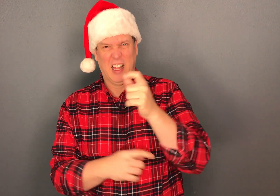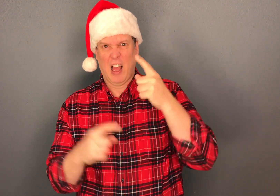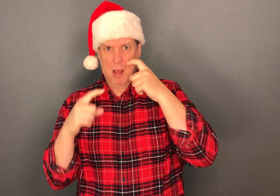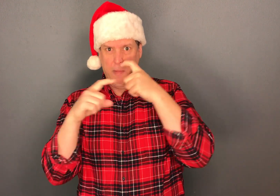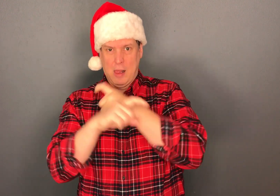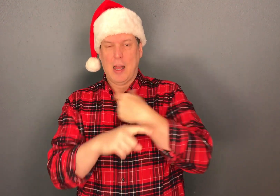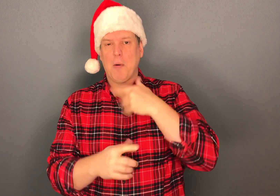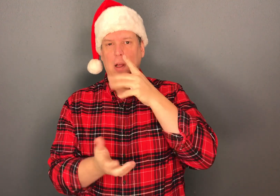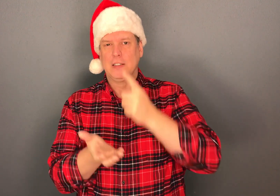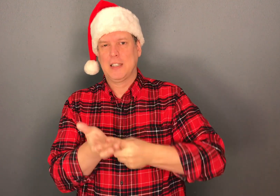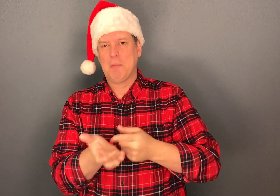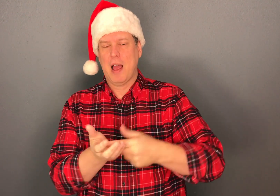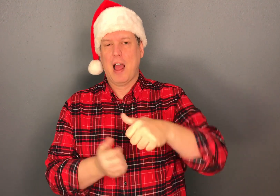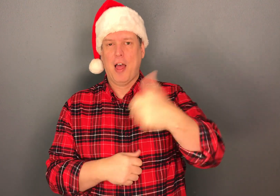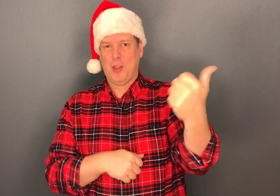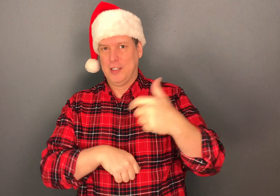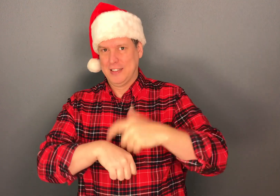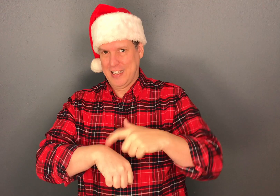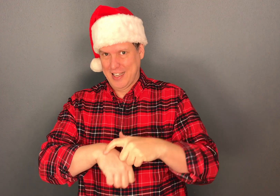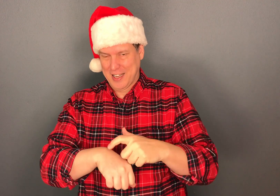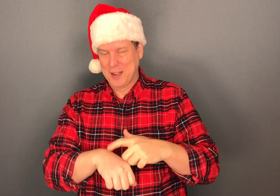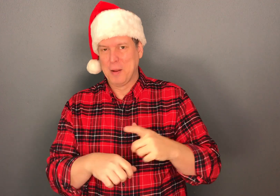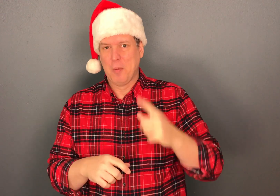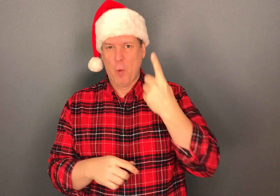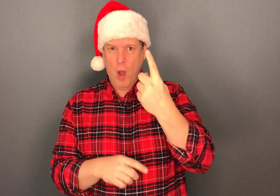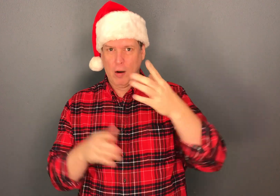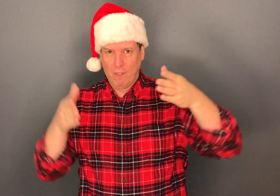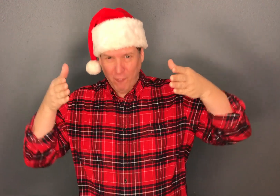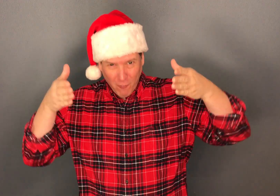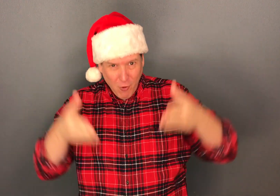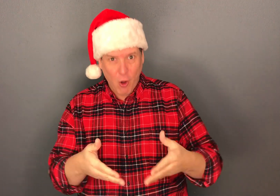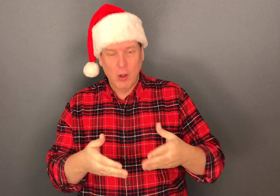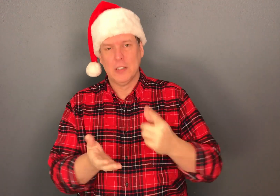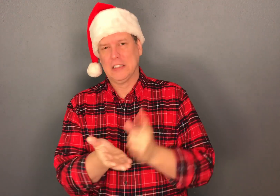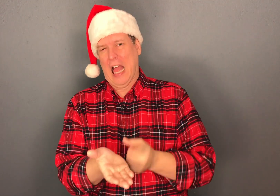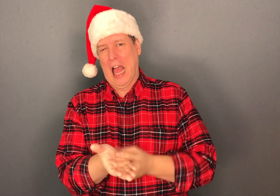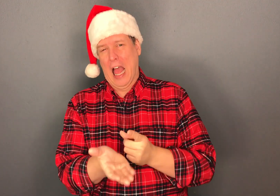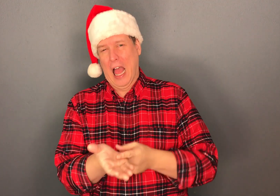it's a bit complex and I'll talk about this at another time I'll have a whole